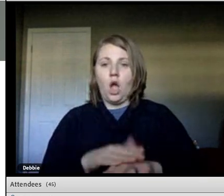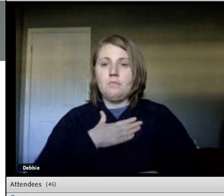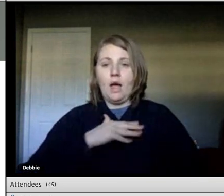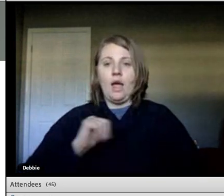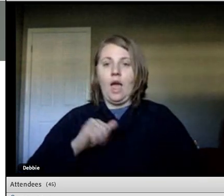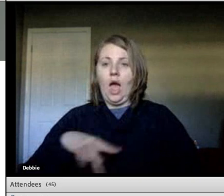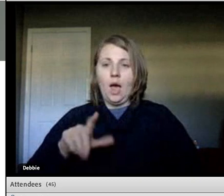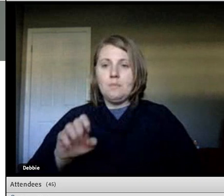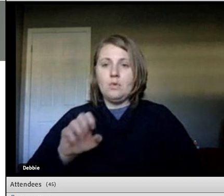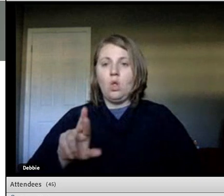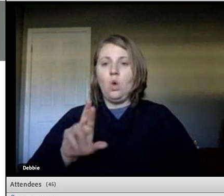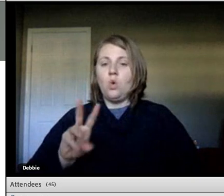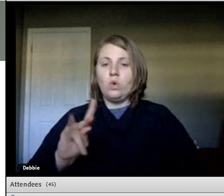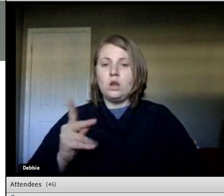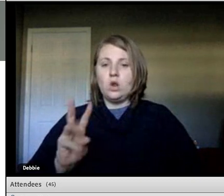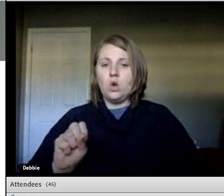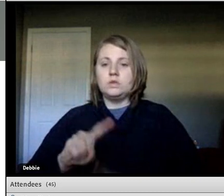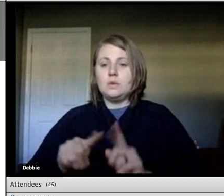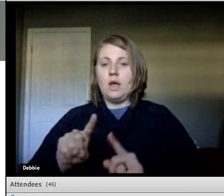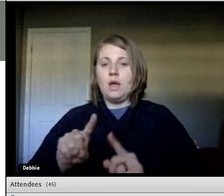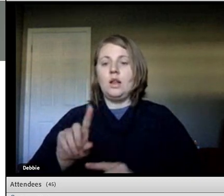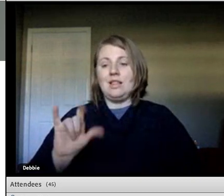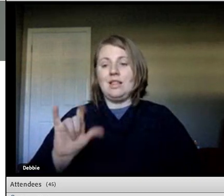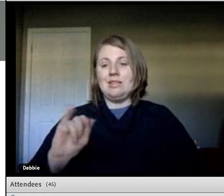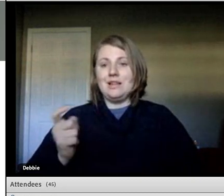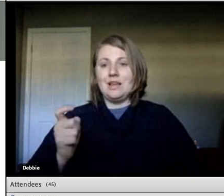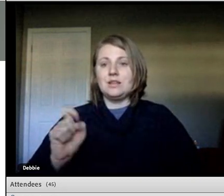but our Linux computer can run the software for it still,